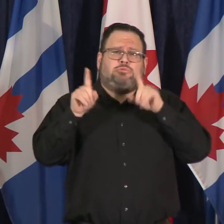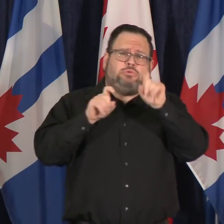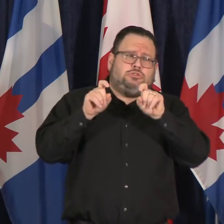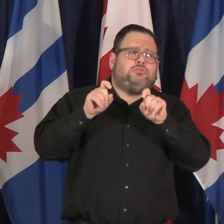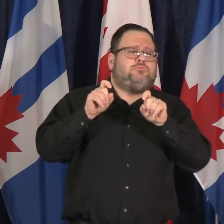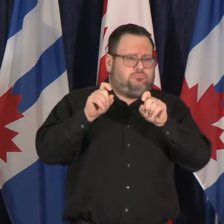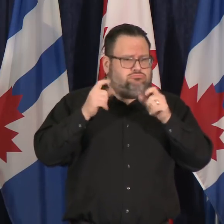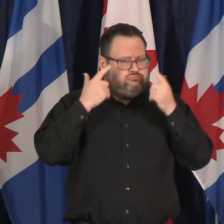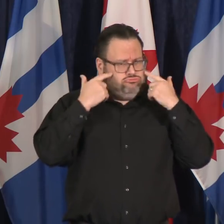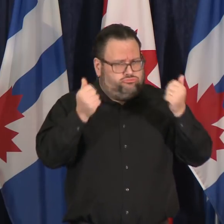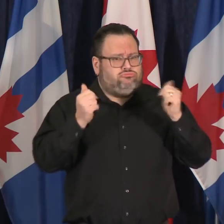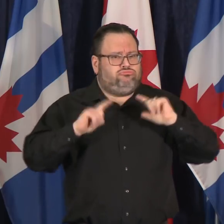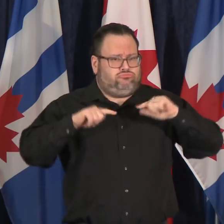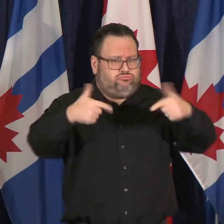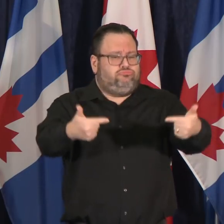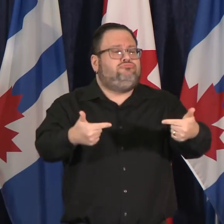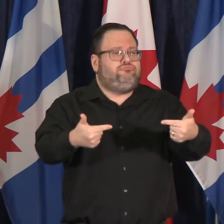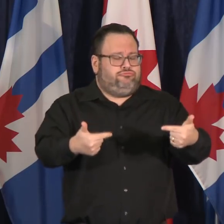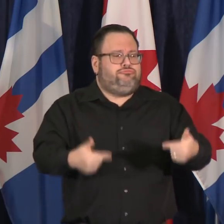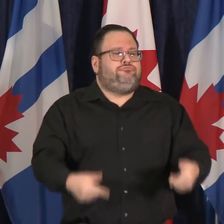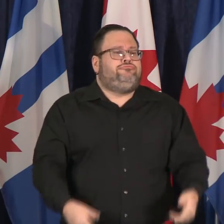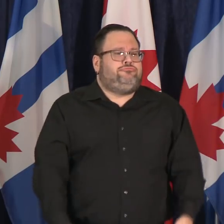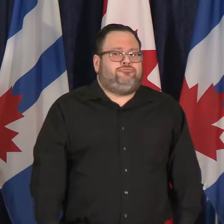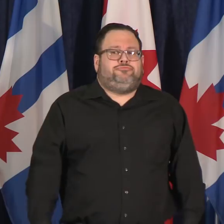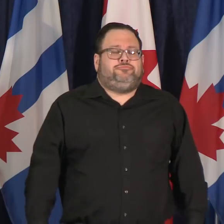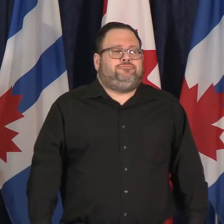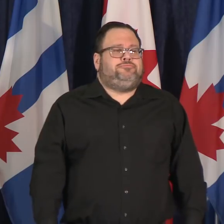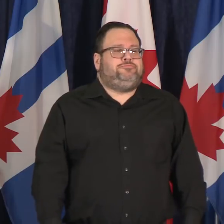are also working to establish a permanent conference phone line for you